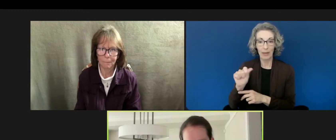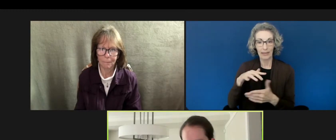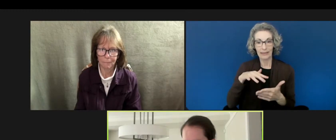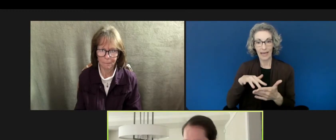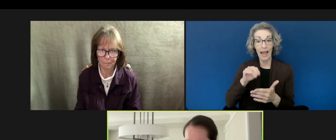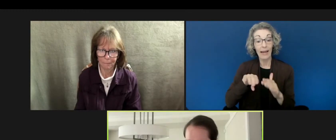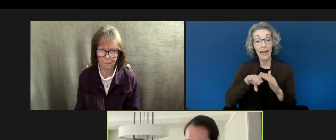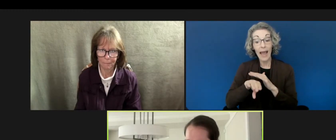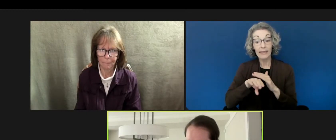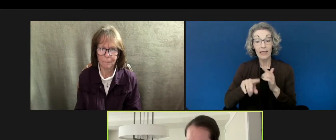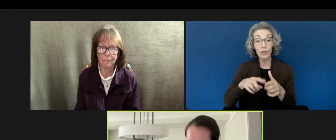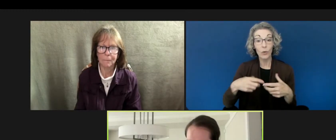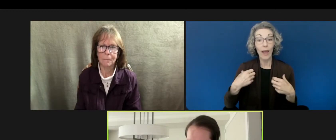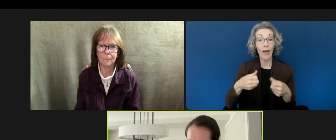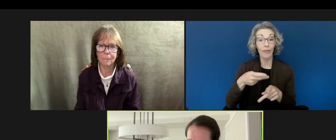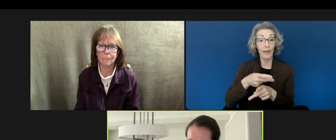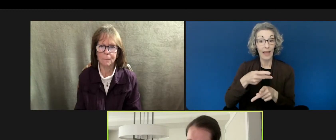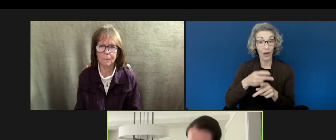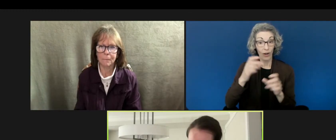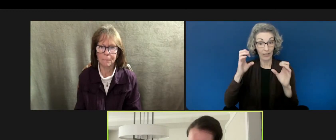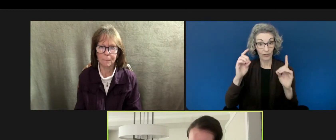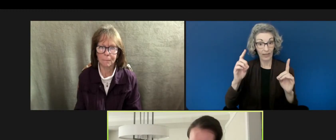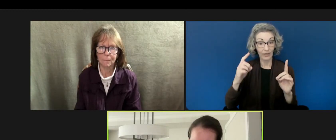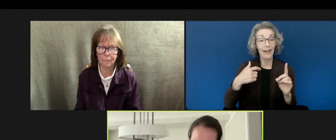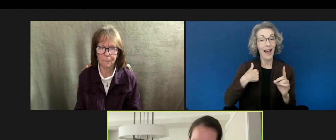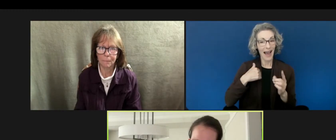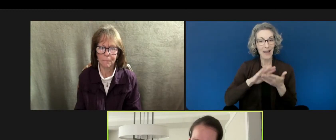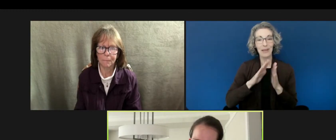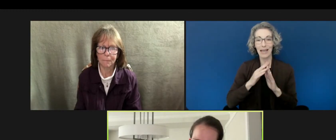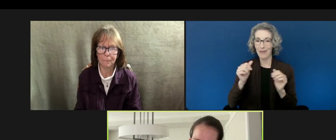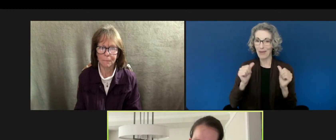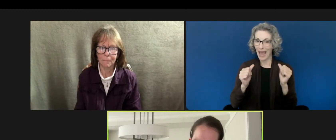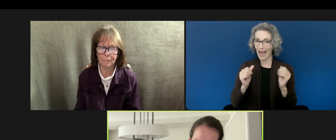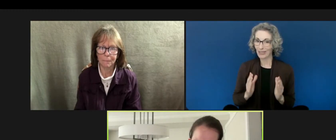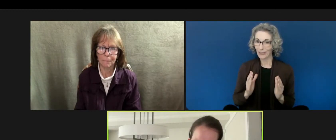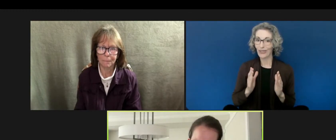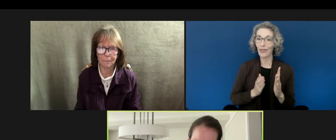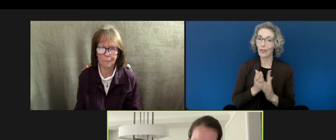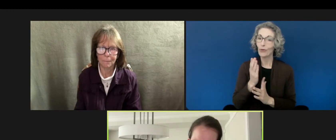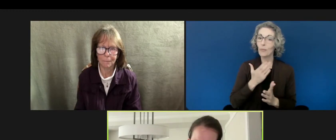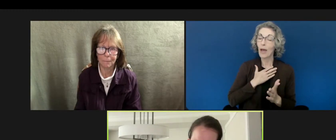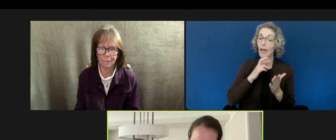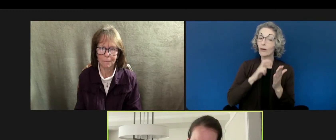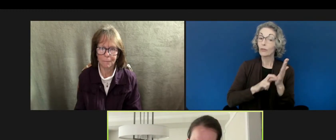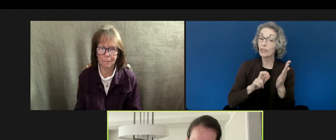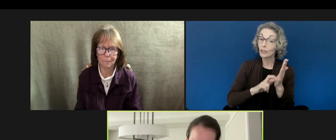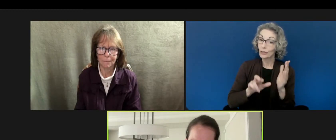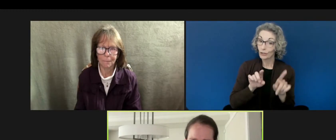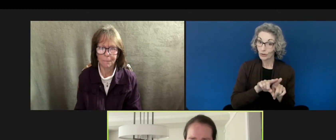And I became an actor through my research as well.